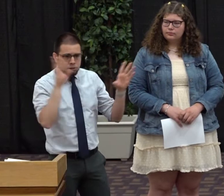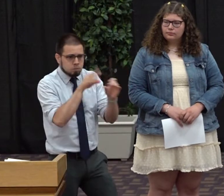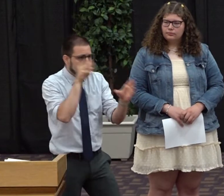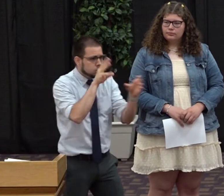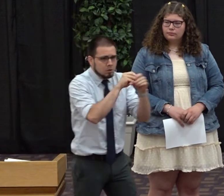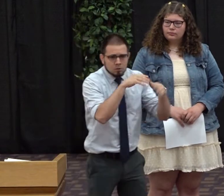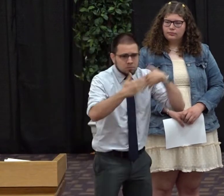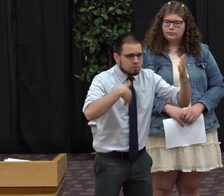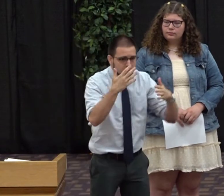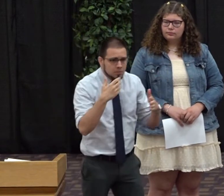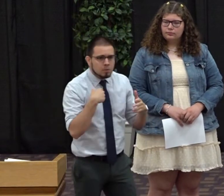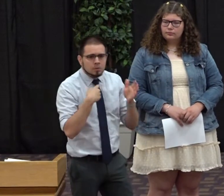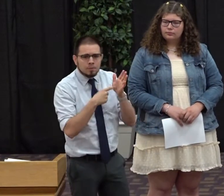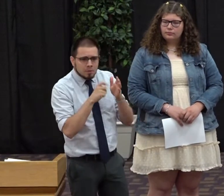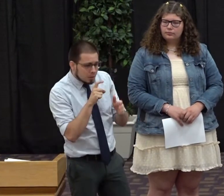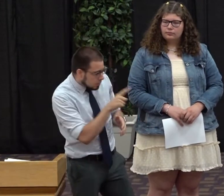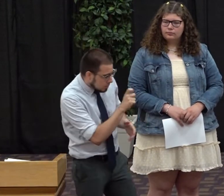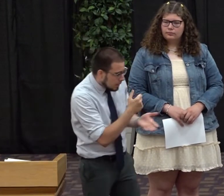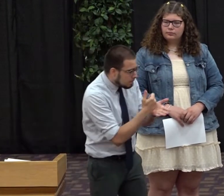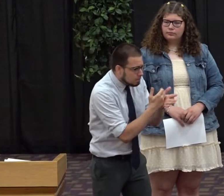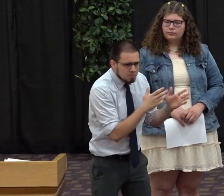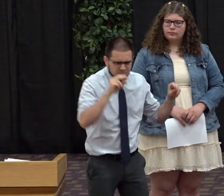I rest assured that I will continue to provide them that support.